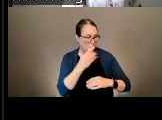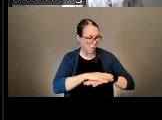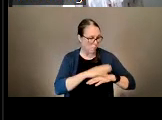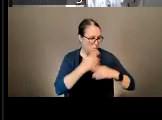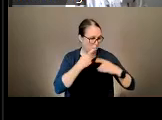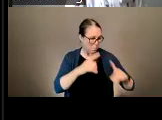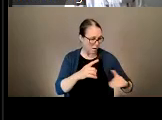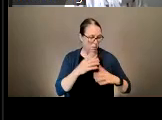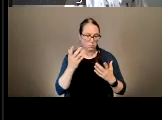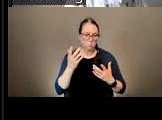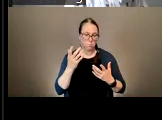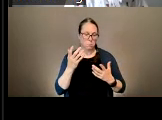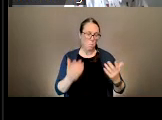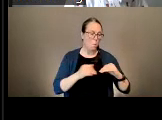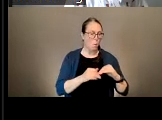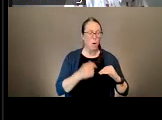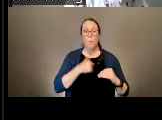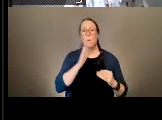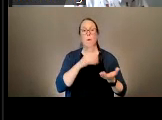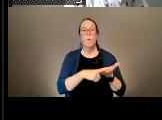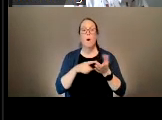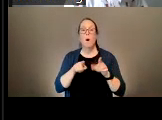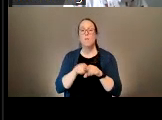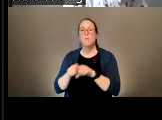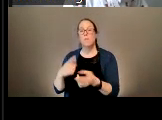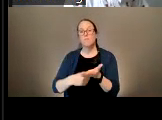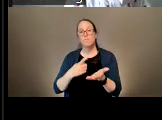We'll also touch a little bit here on PDFs and PowerPoints again,